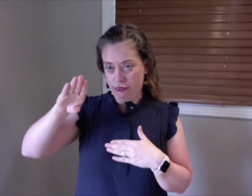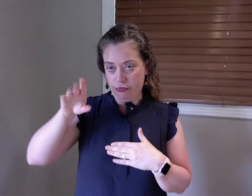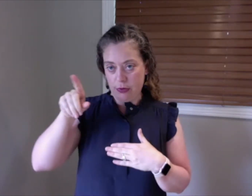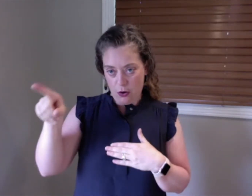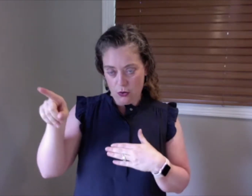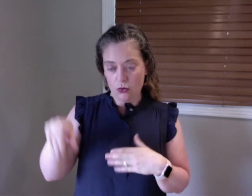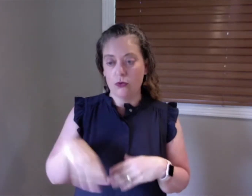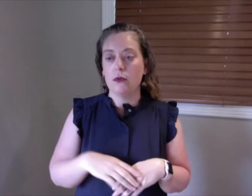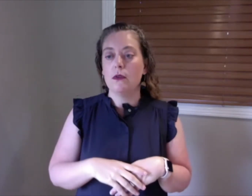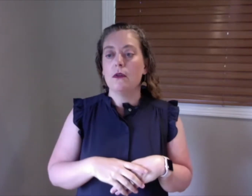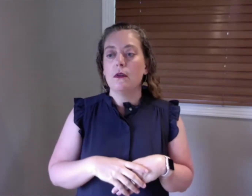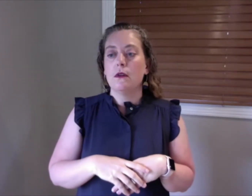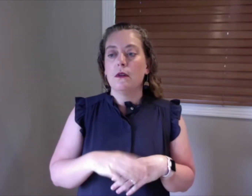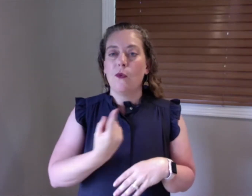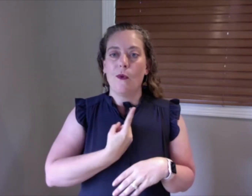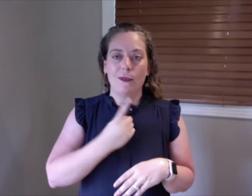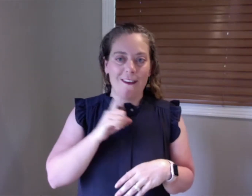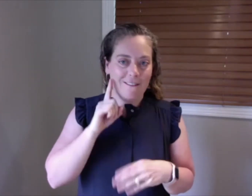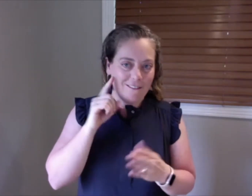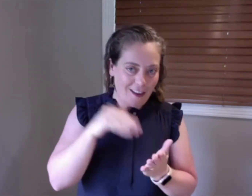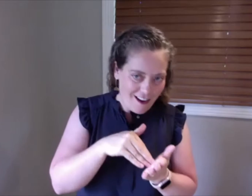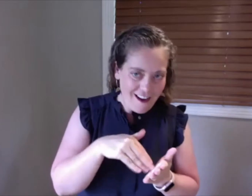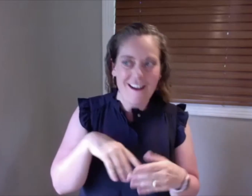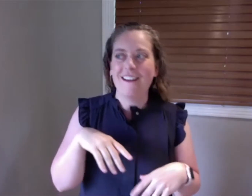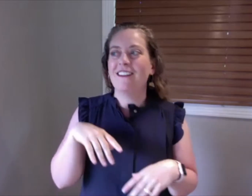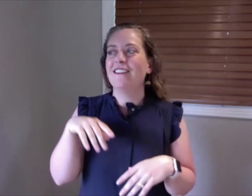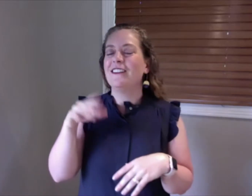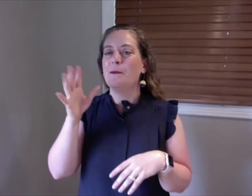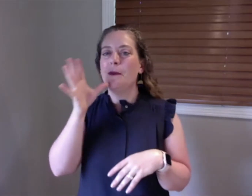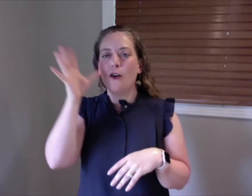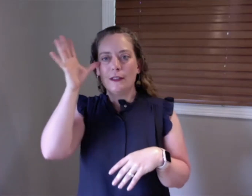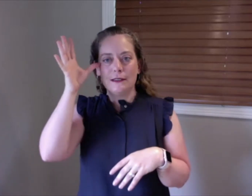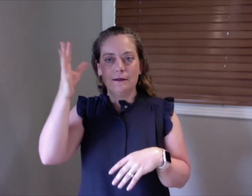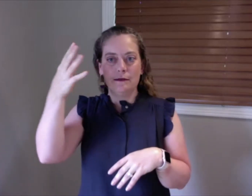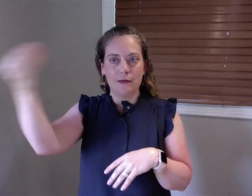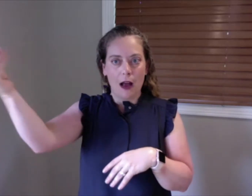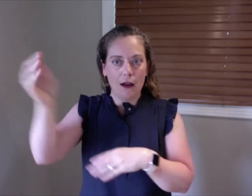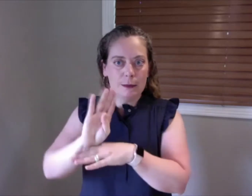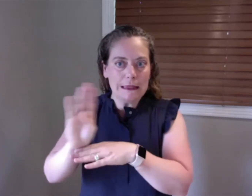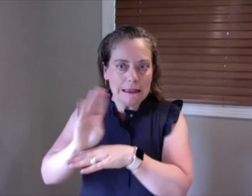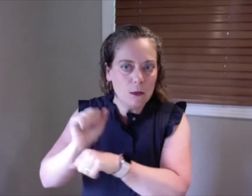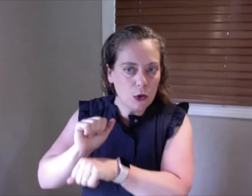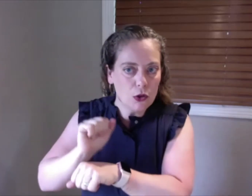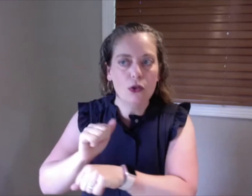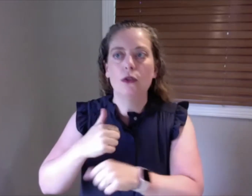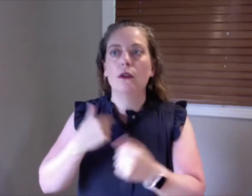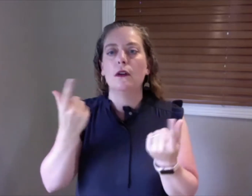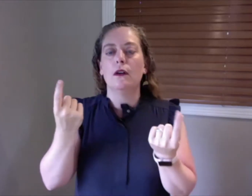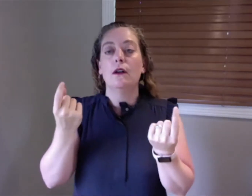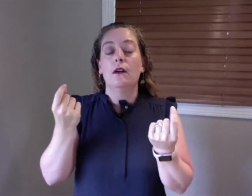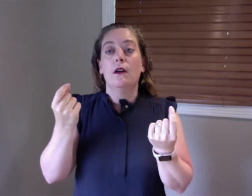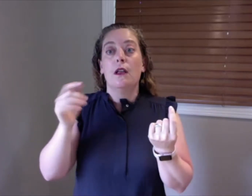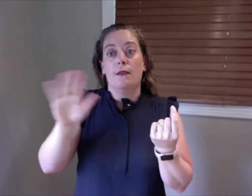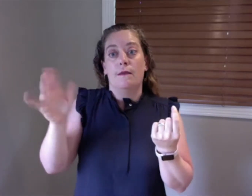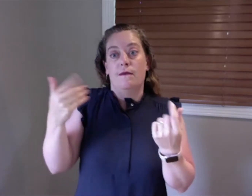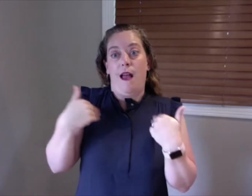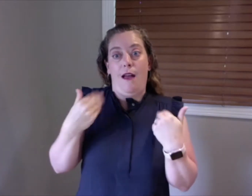born and raised and again I was the only Deaf person, and my parents were gone on business a lot and we had 30 acres of land